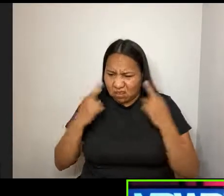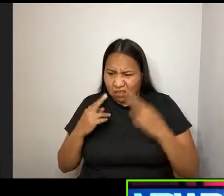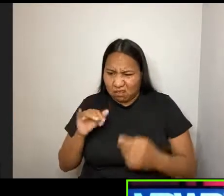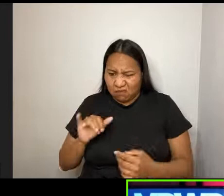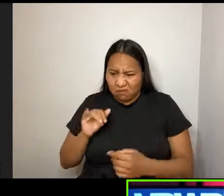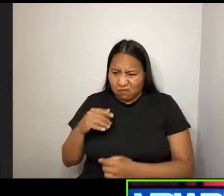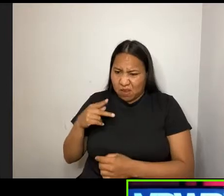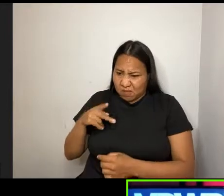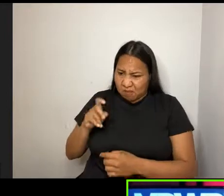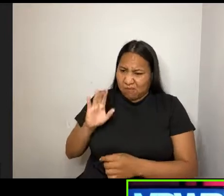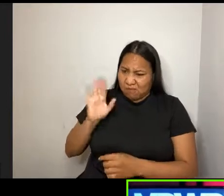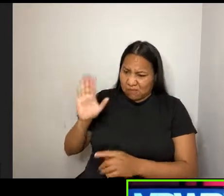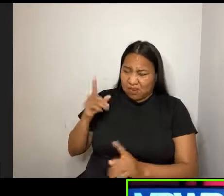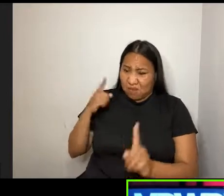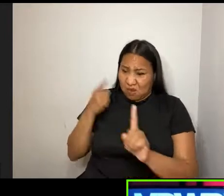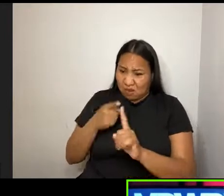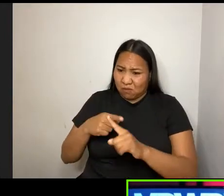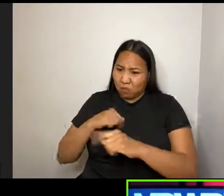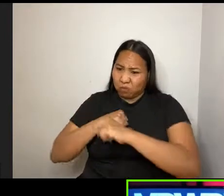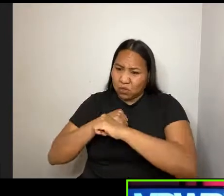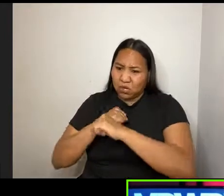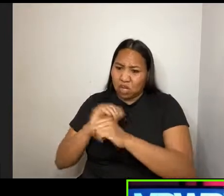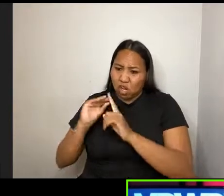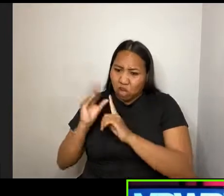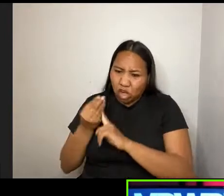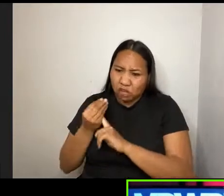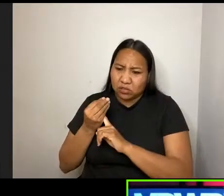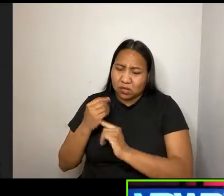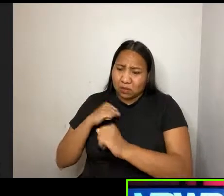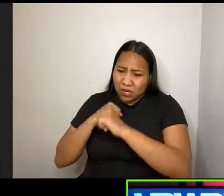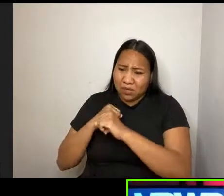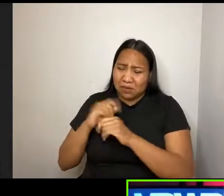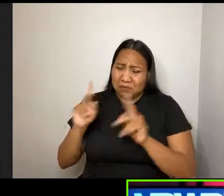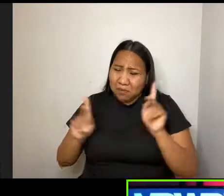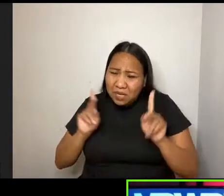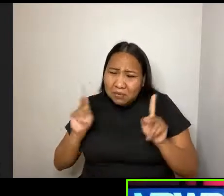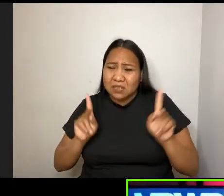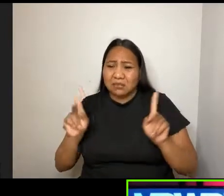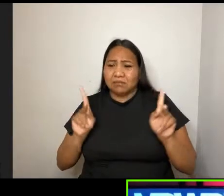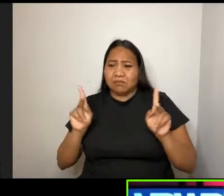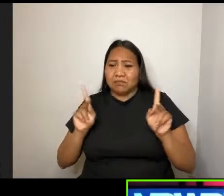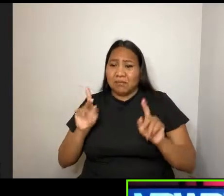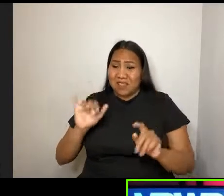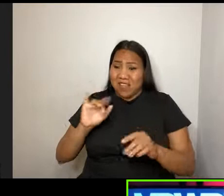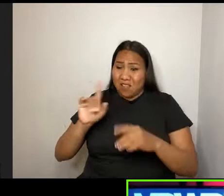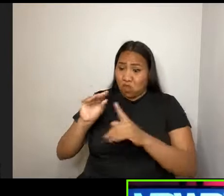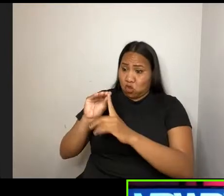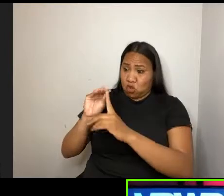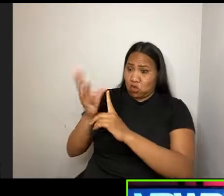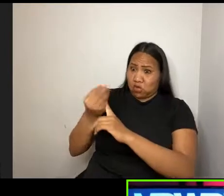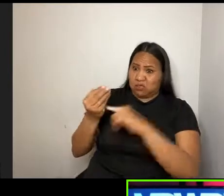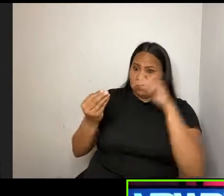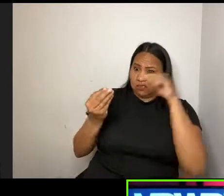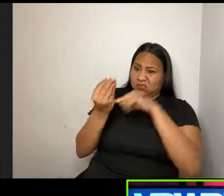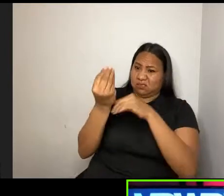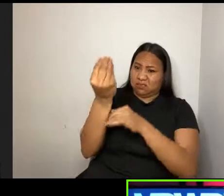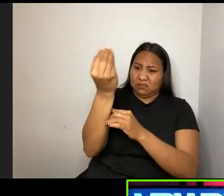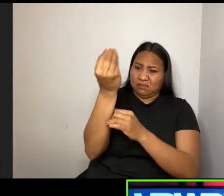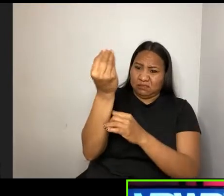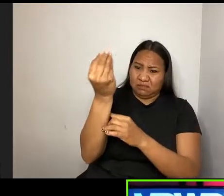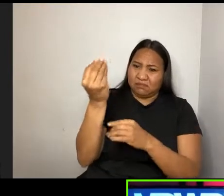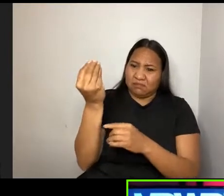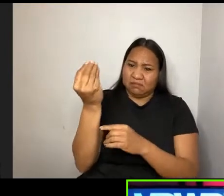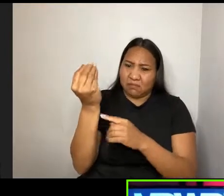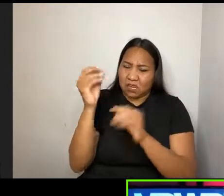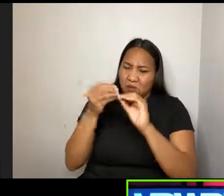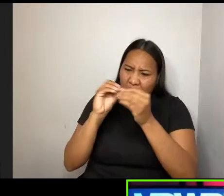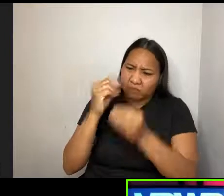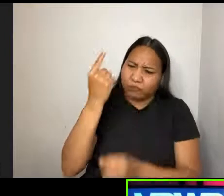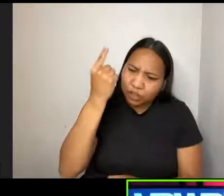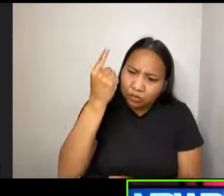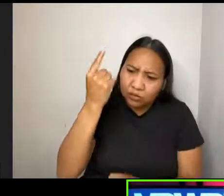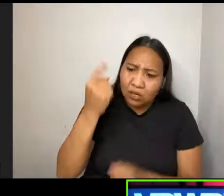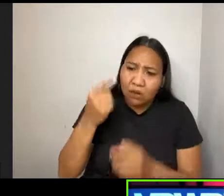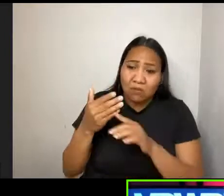He had put the whole culture in front of his own personal safety. He knew he could die